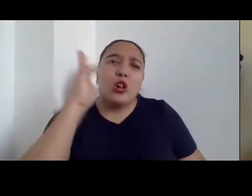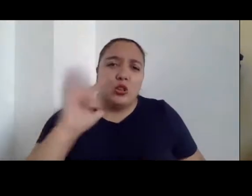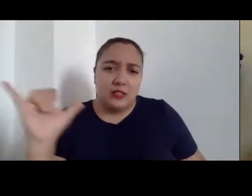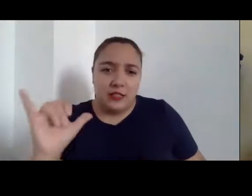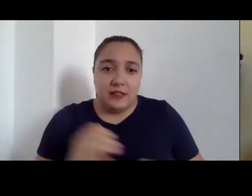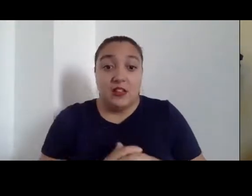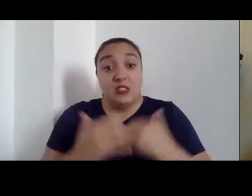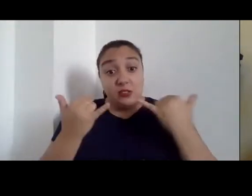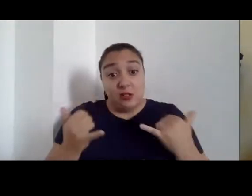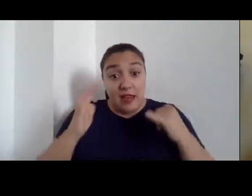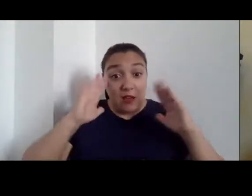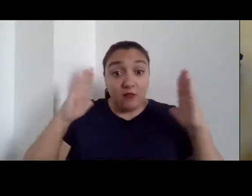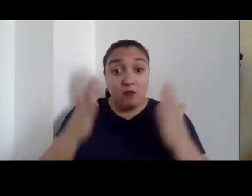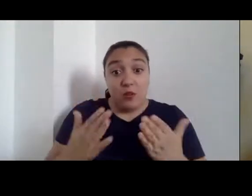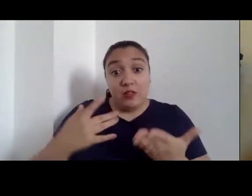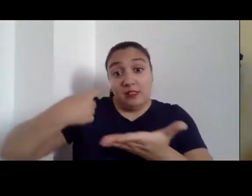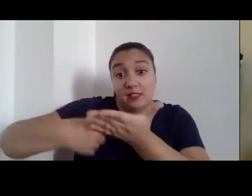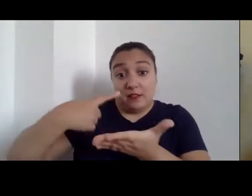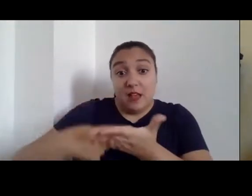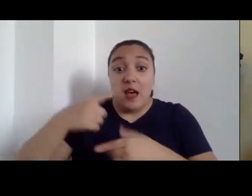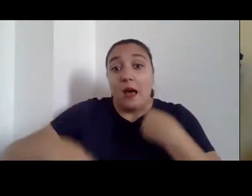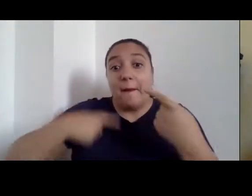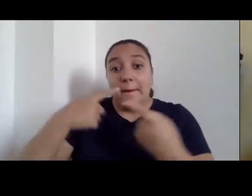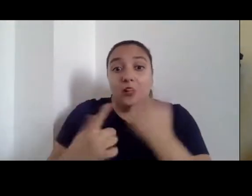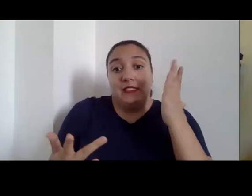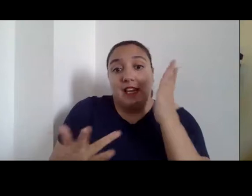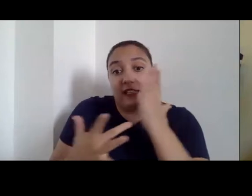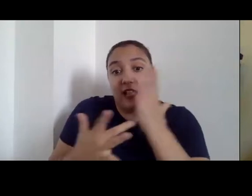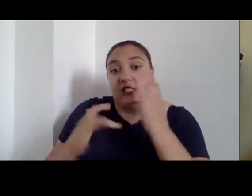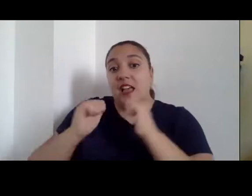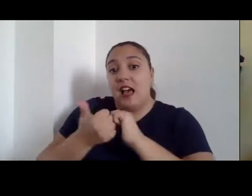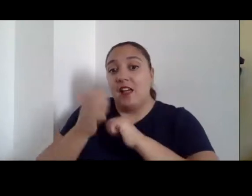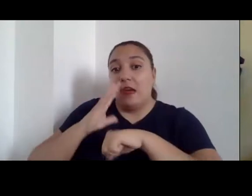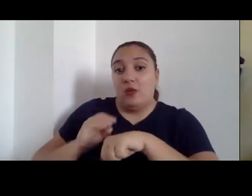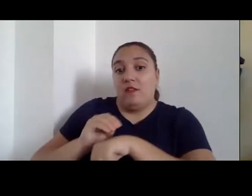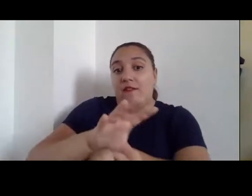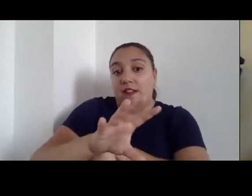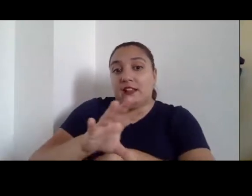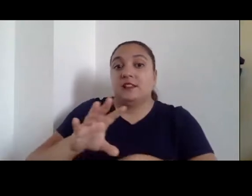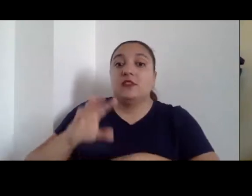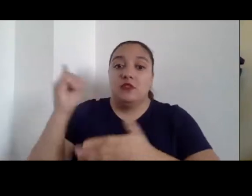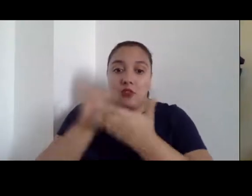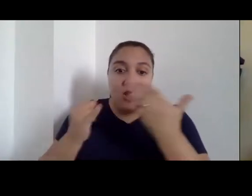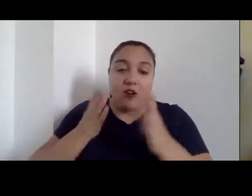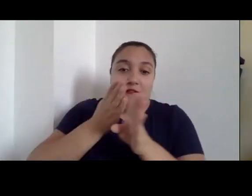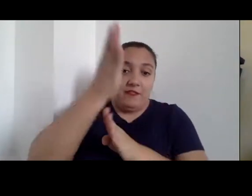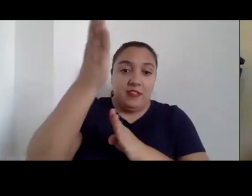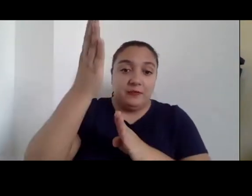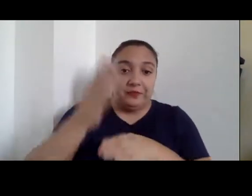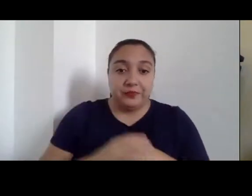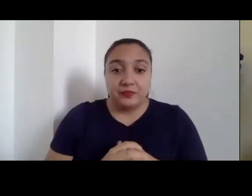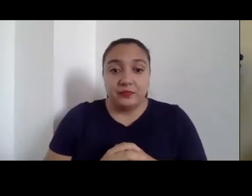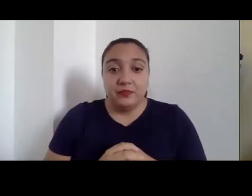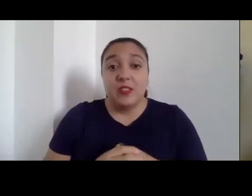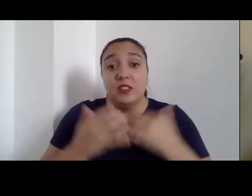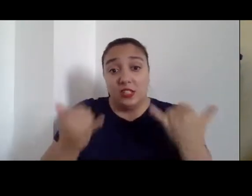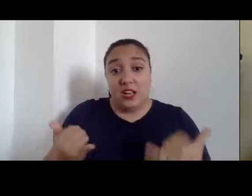and digital experience in the future of the arts field focusing on dance and movement. Now, I will turn it over